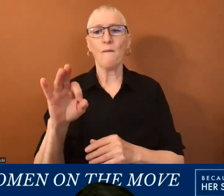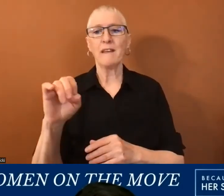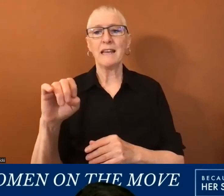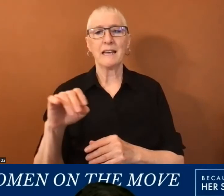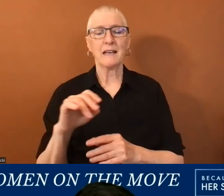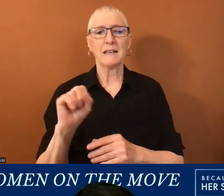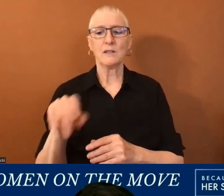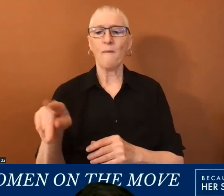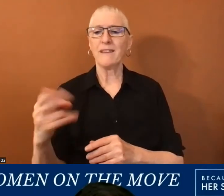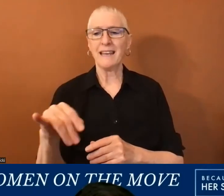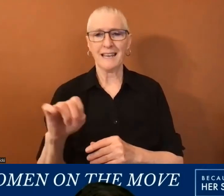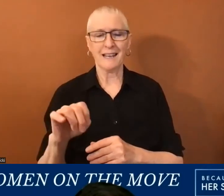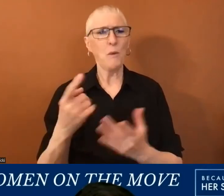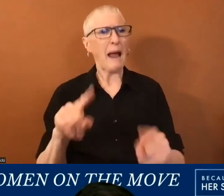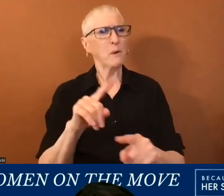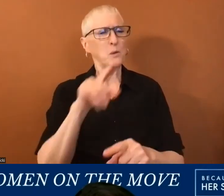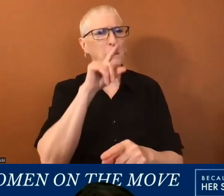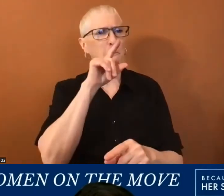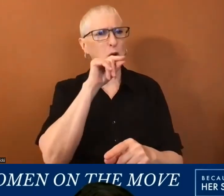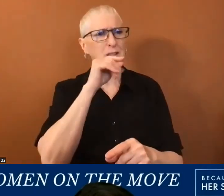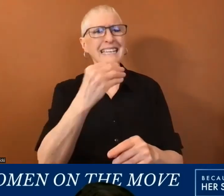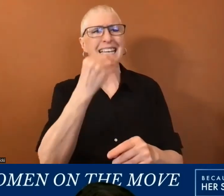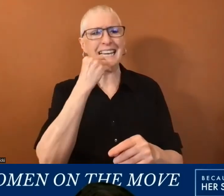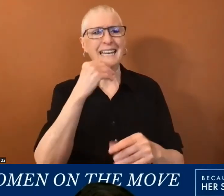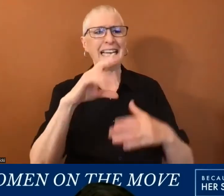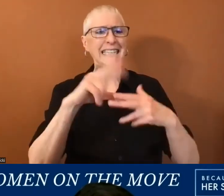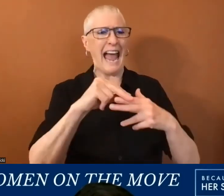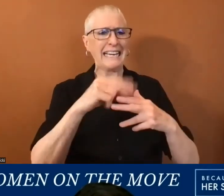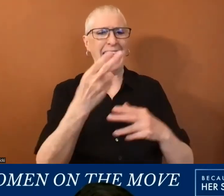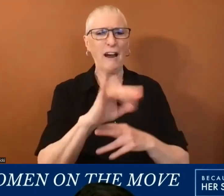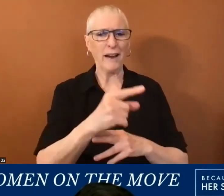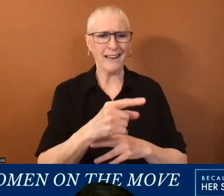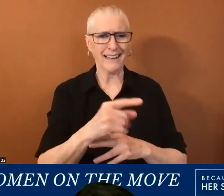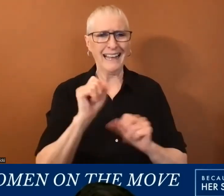happens when birds eat tagged herring? Can they get... can they poop the tag out?